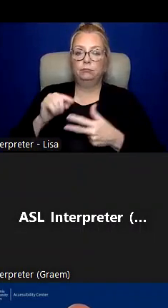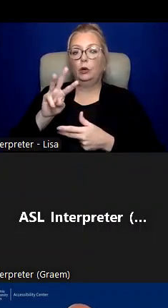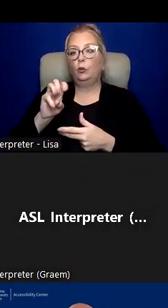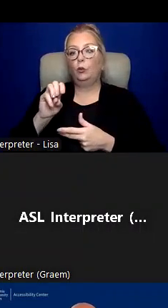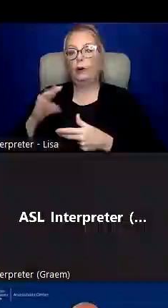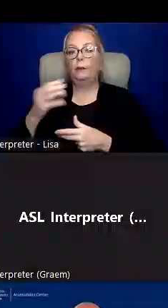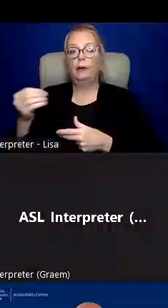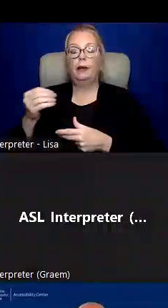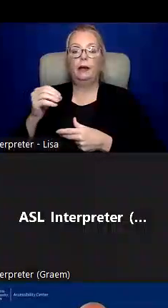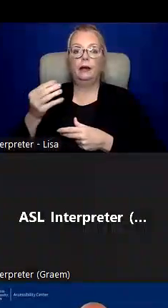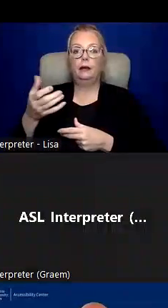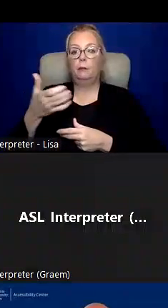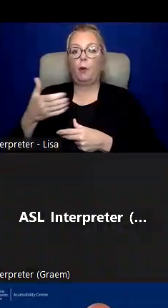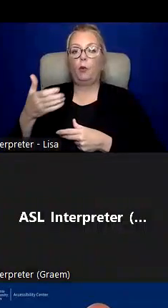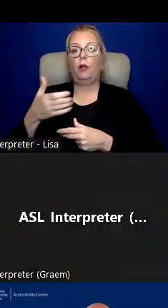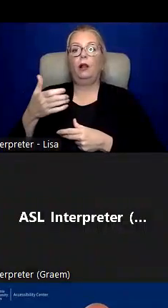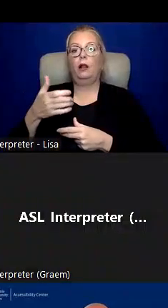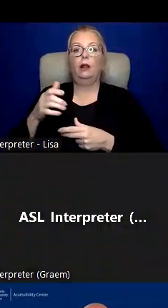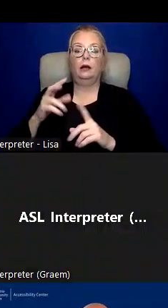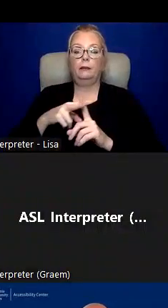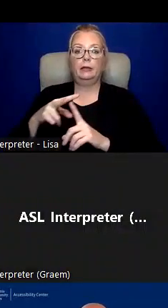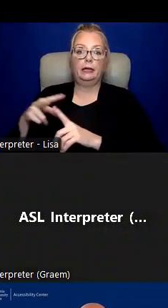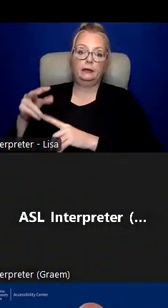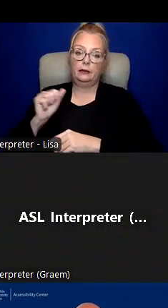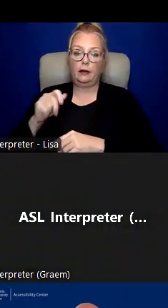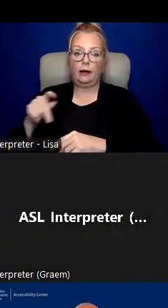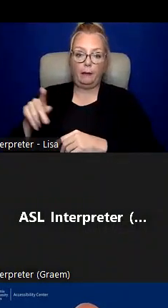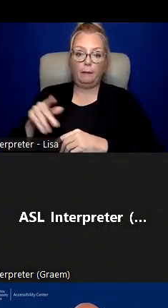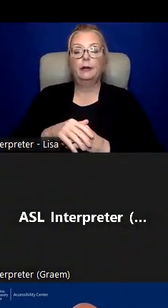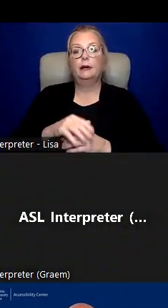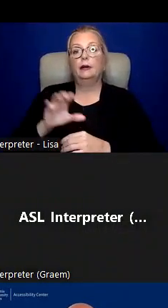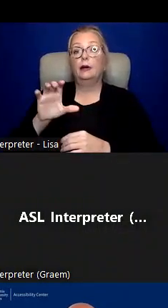to also things like the learning management systems, like Canvas that we use, all of the integrated